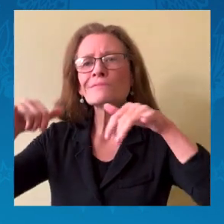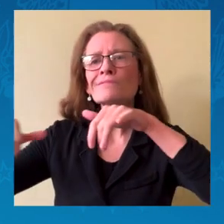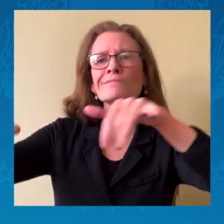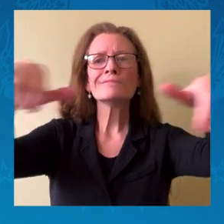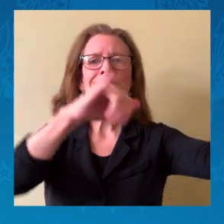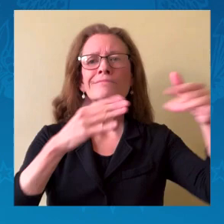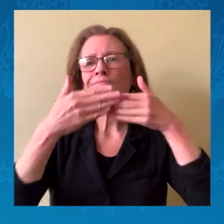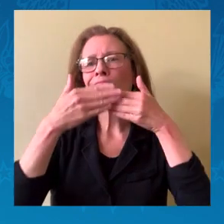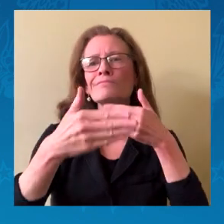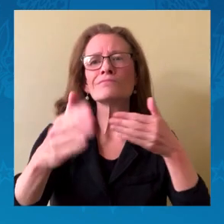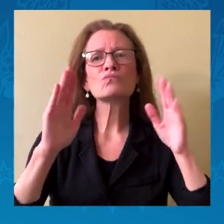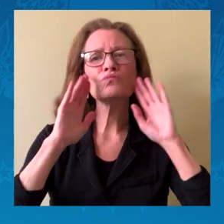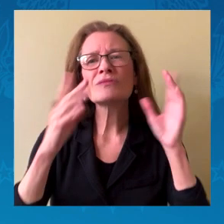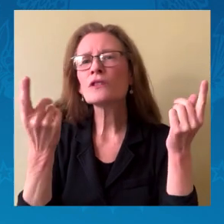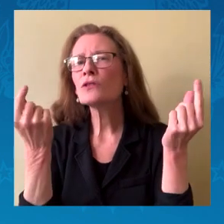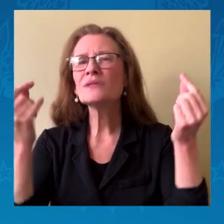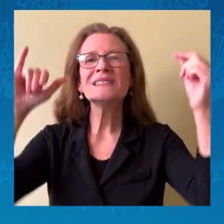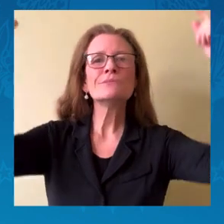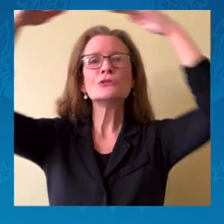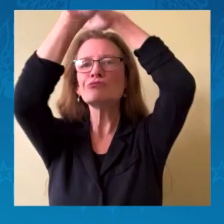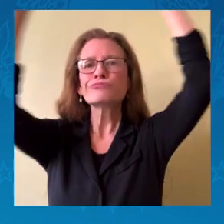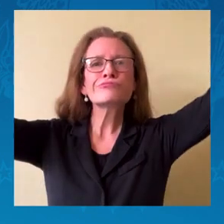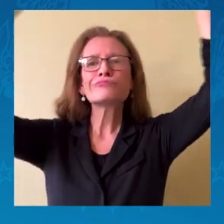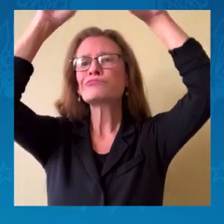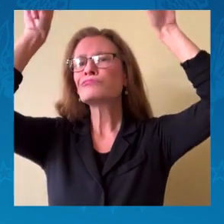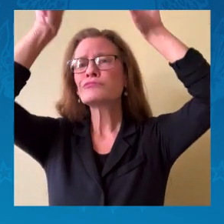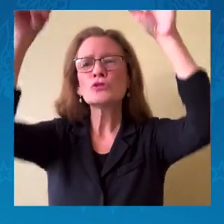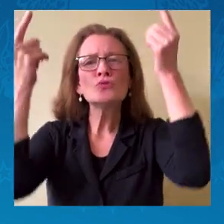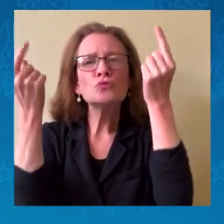And so, Secretary Raimondo, I'd like to start by asking you,